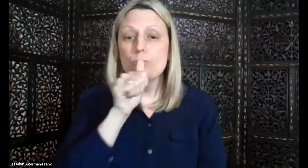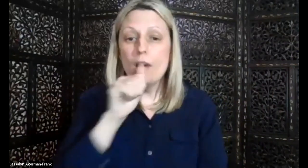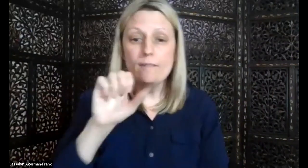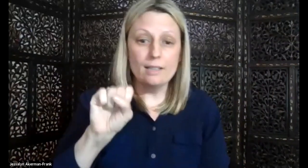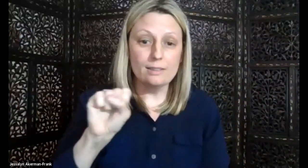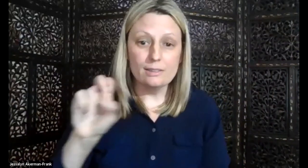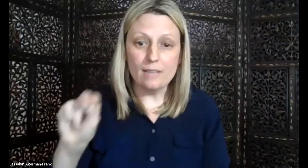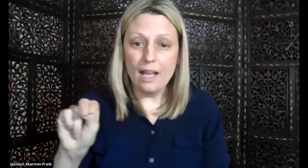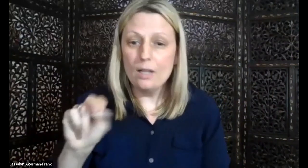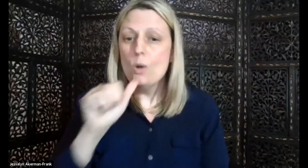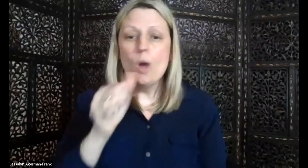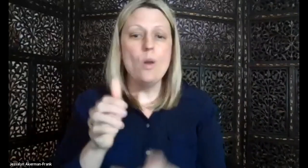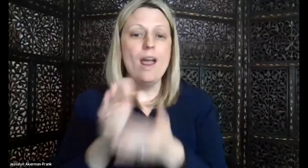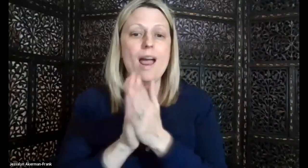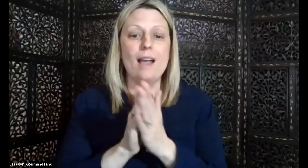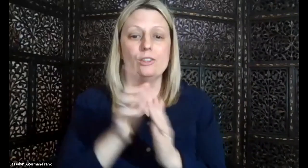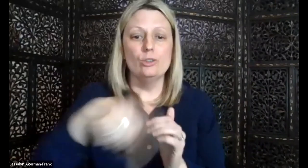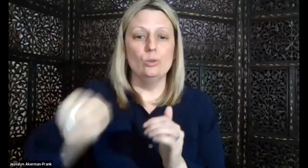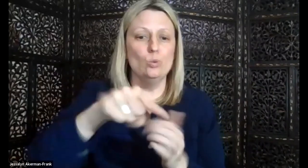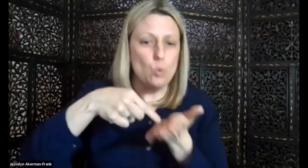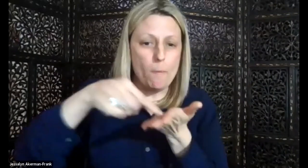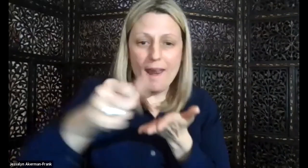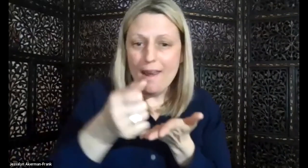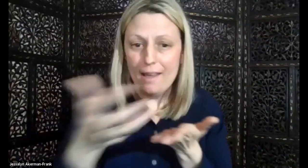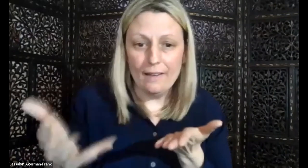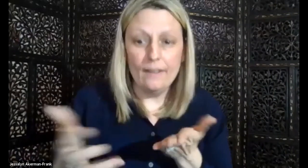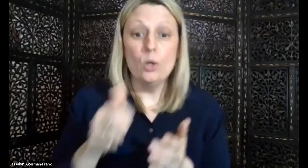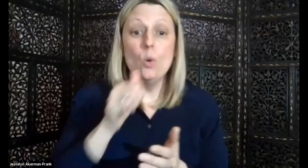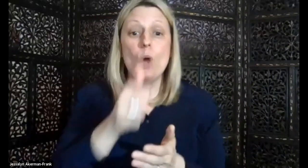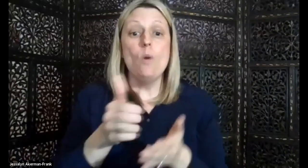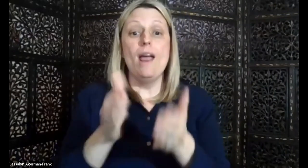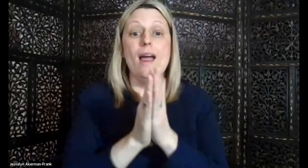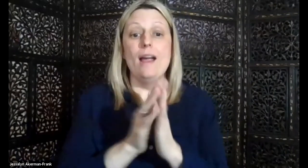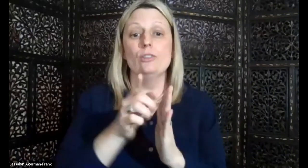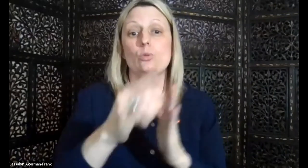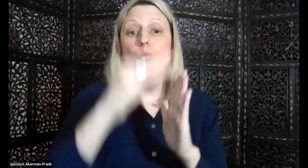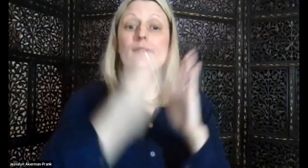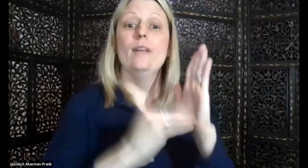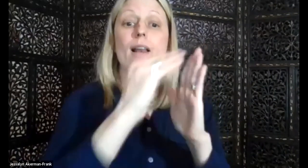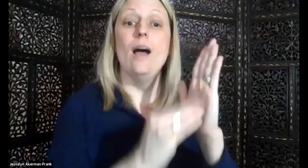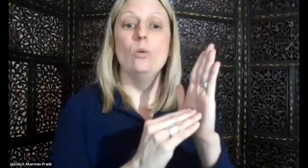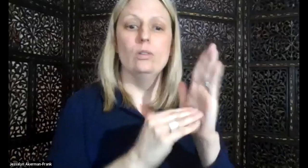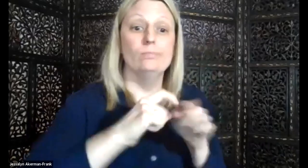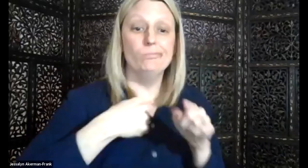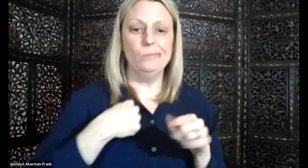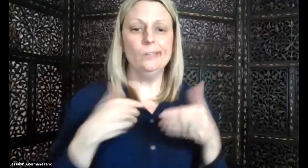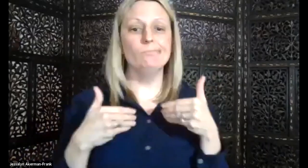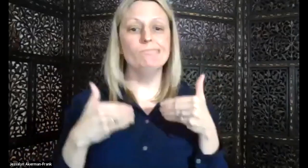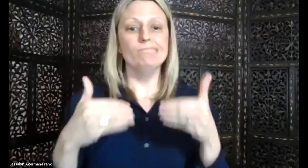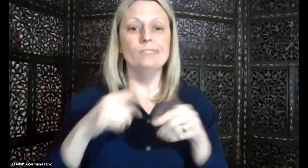so we ask for your help, from the public's help. The census does not ask for your credit card, your social